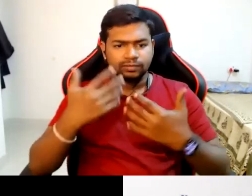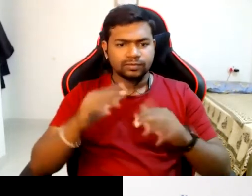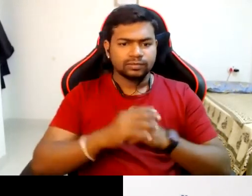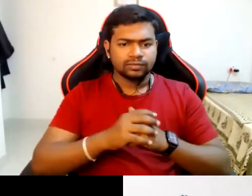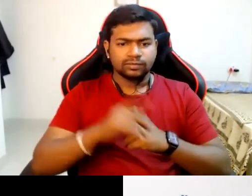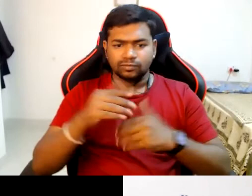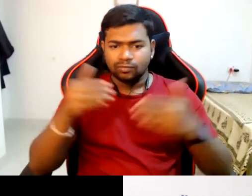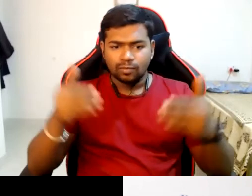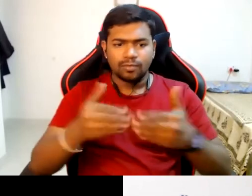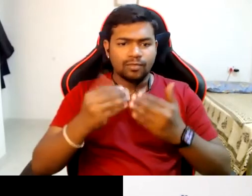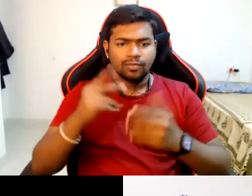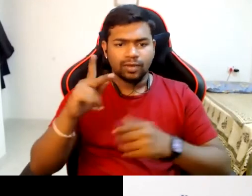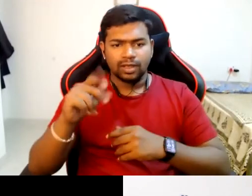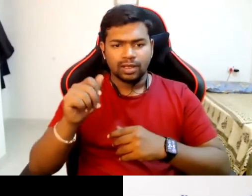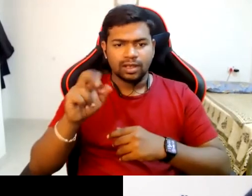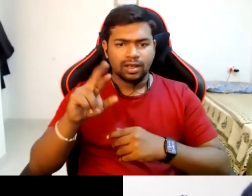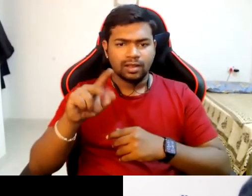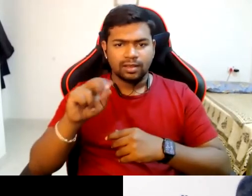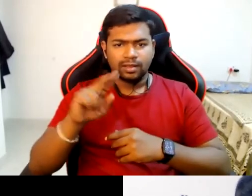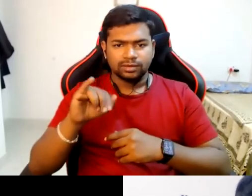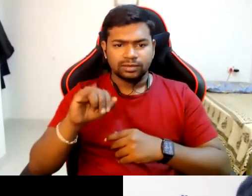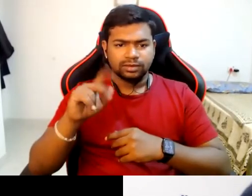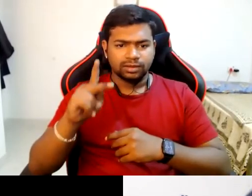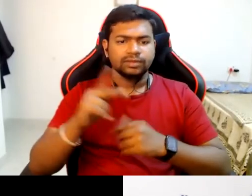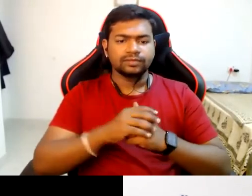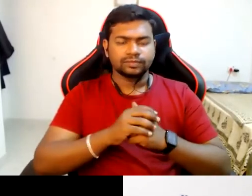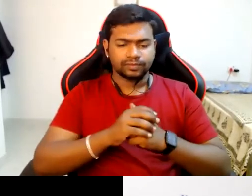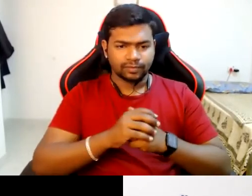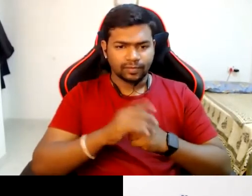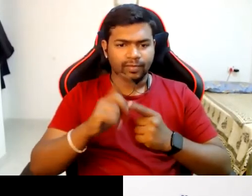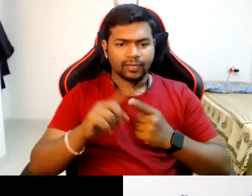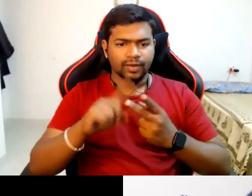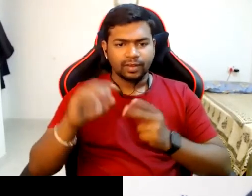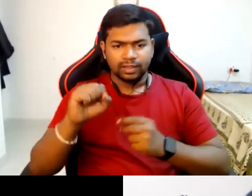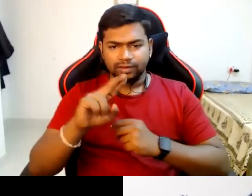to meet Kartik, Shakul and Paras everyone at Istem and last year Hackathon was